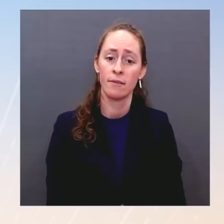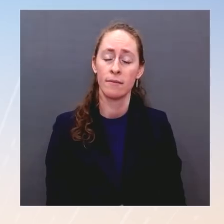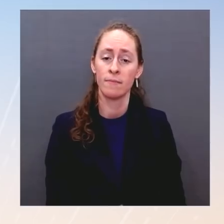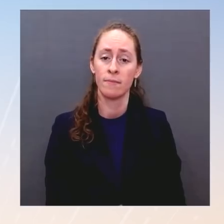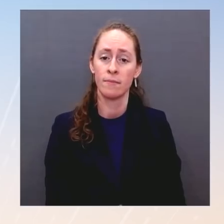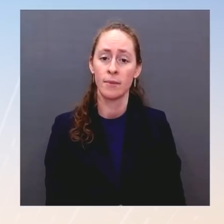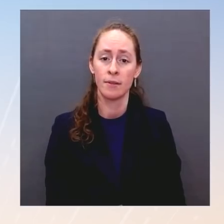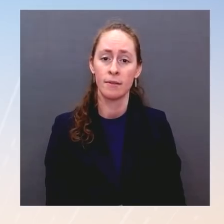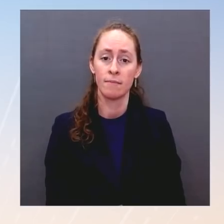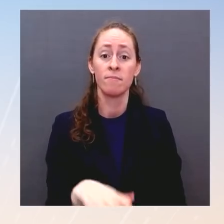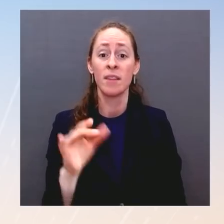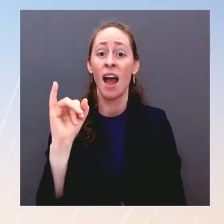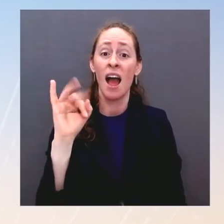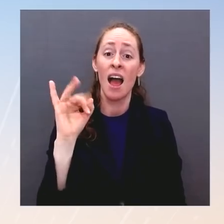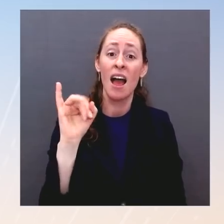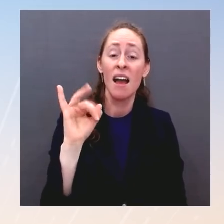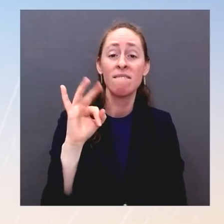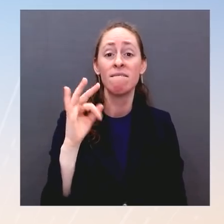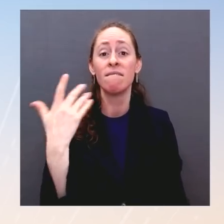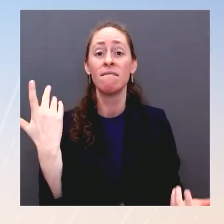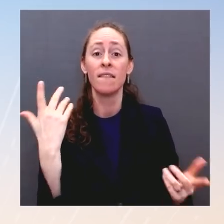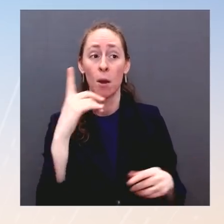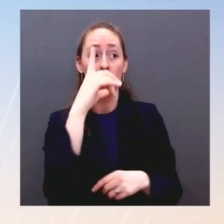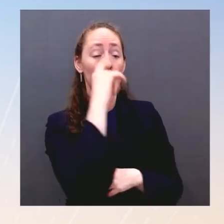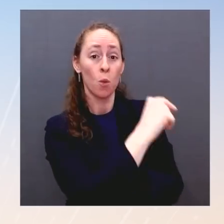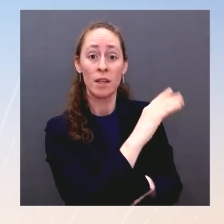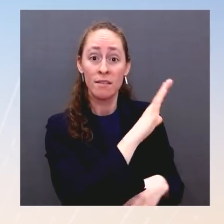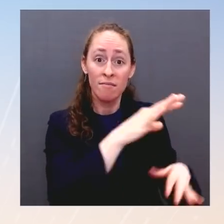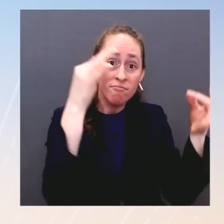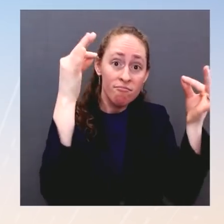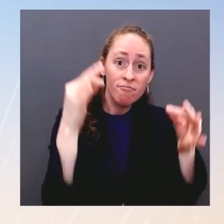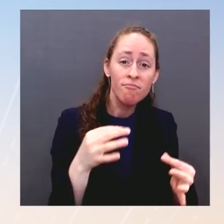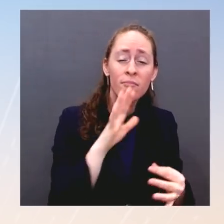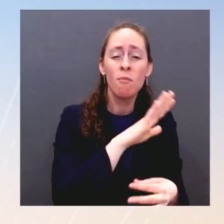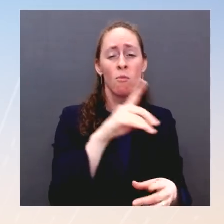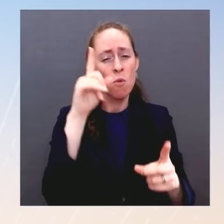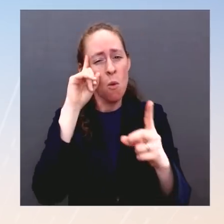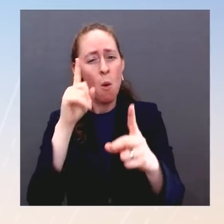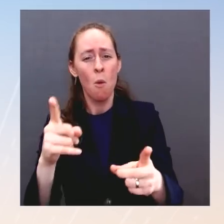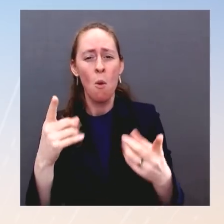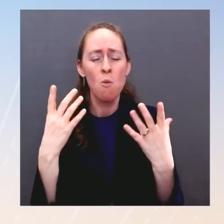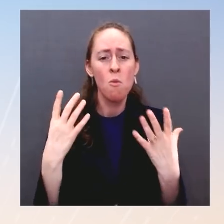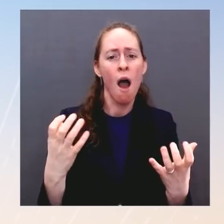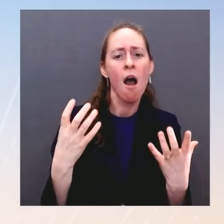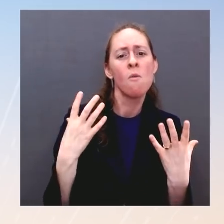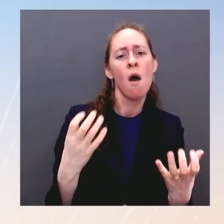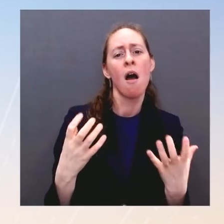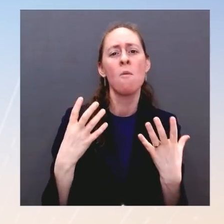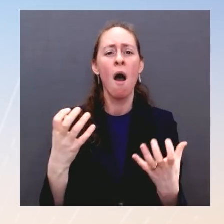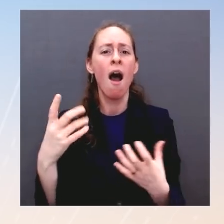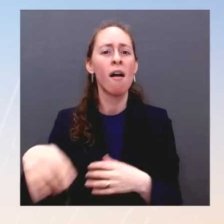as his stated objective is to divide NATO, if his stated objective is to divide the West,